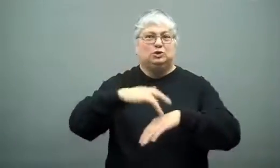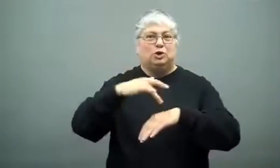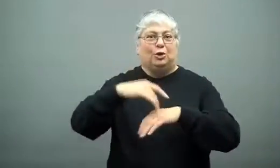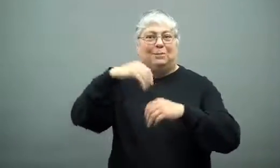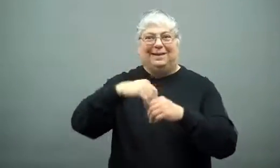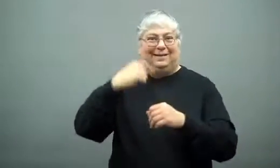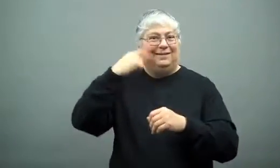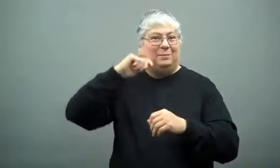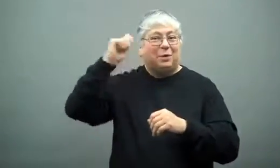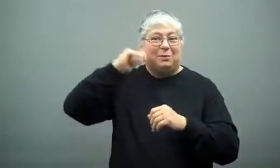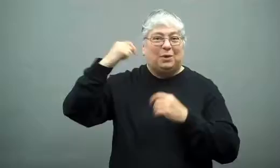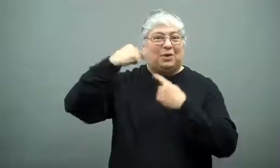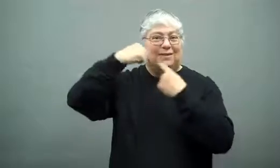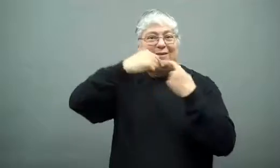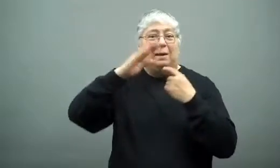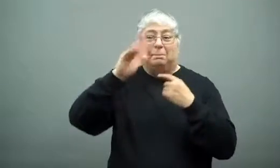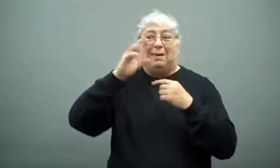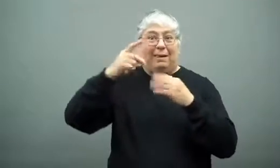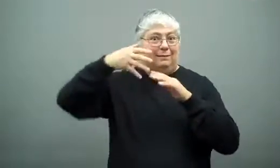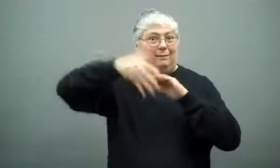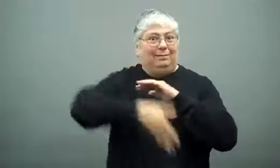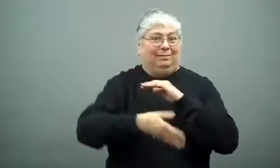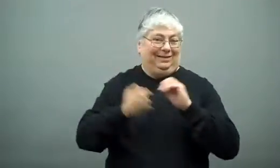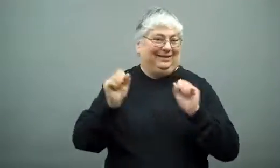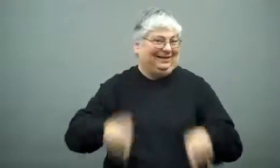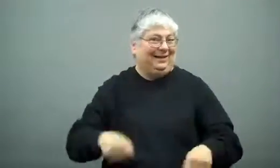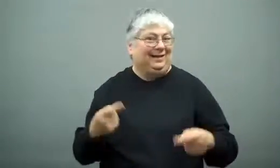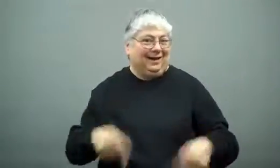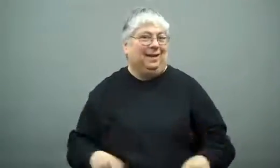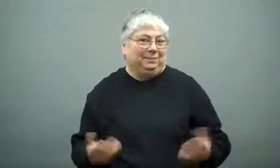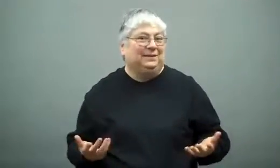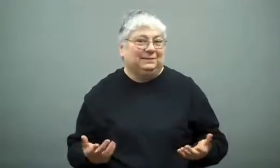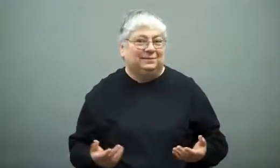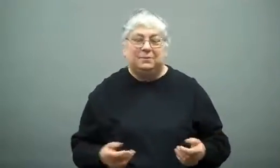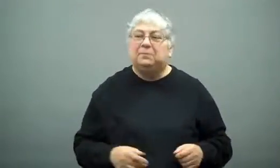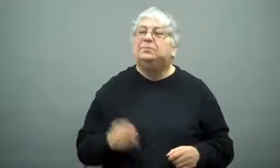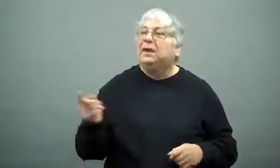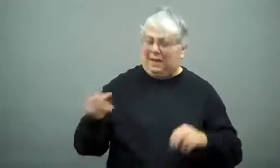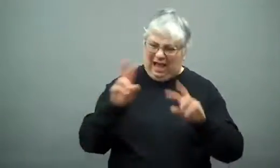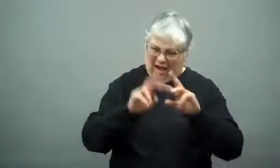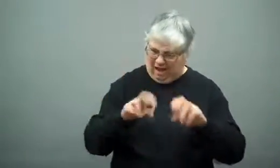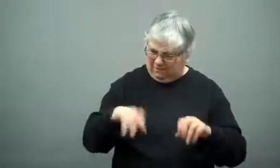Germs could get into the surgical wounds and into the bloodstream.